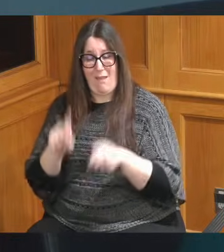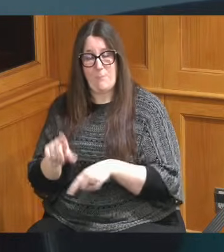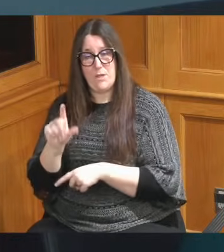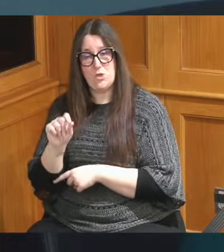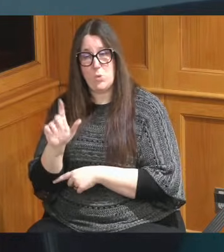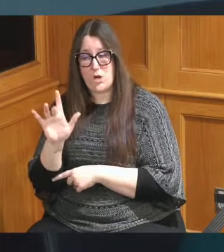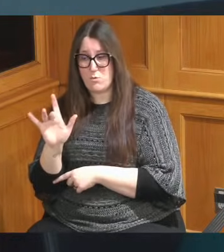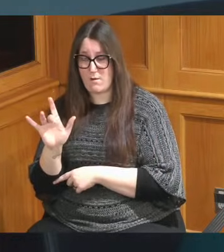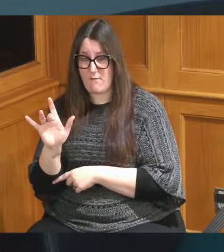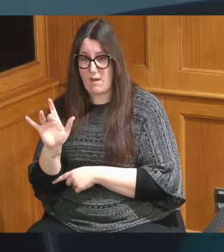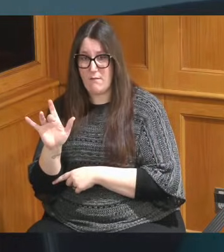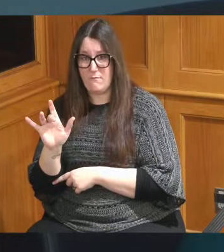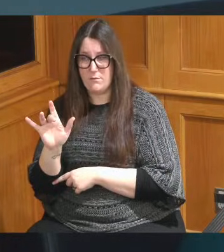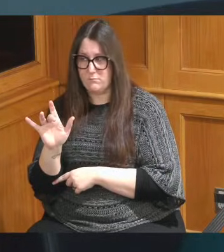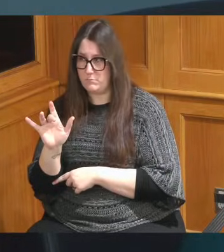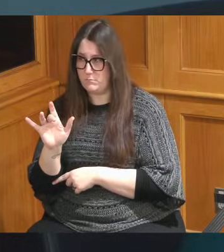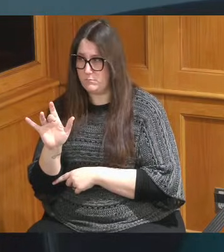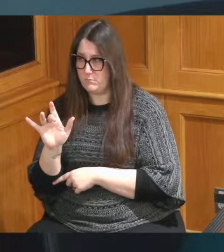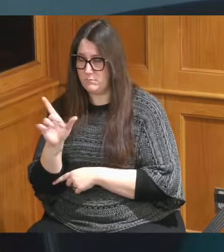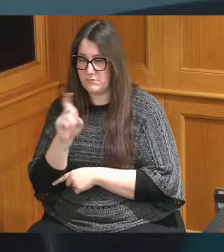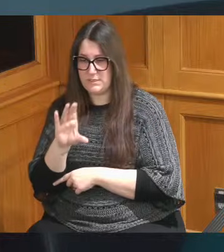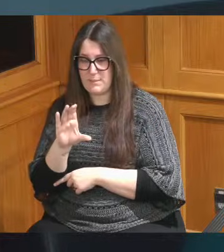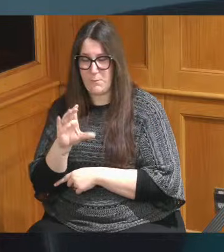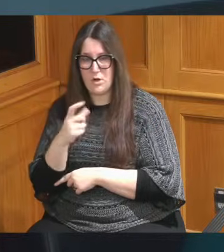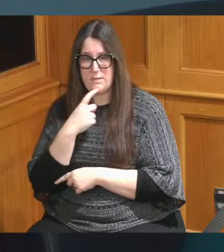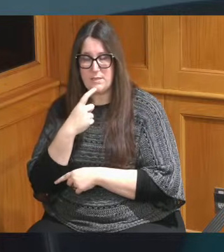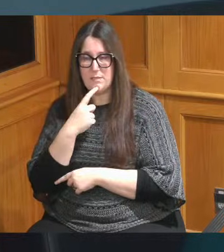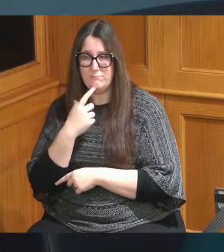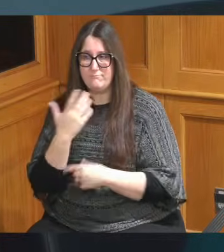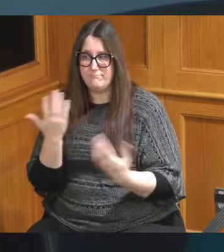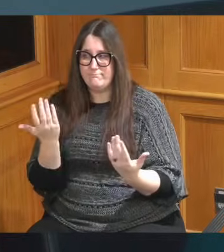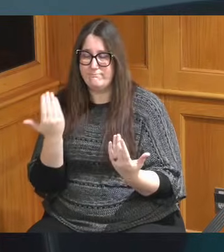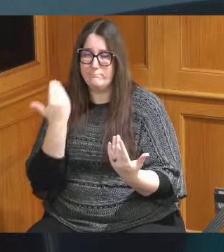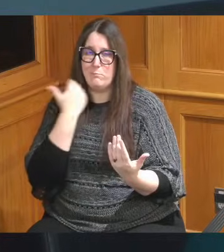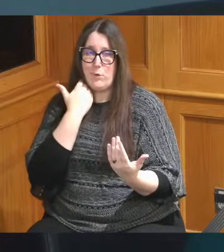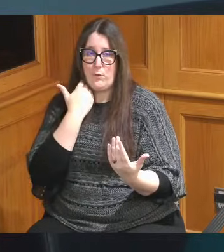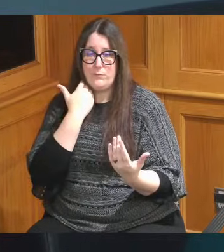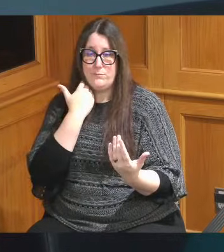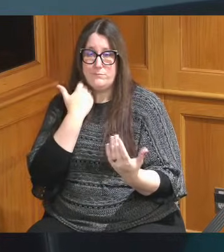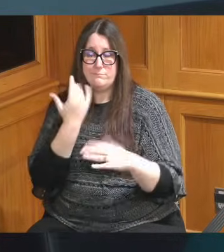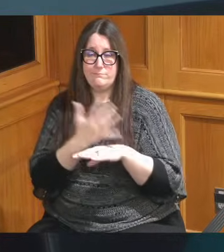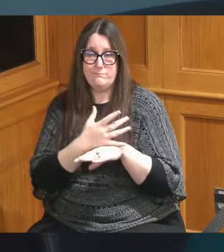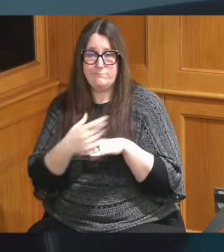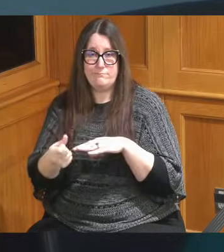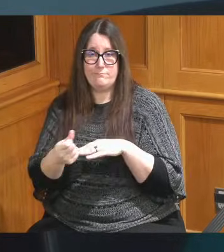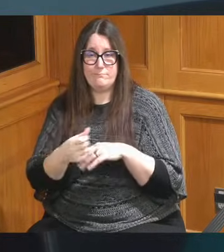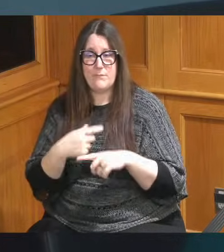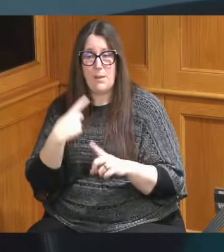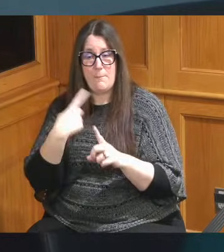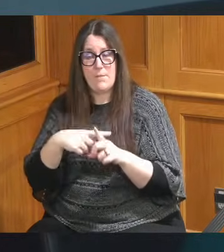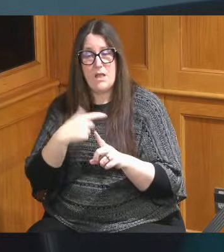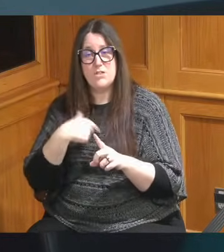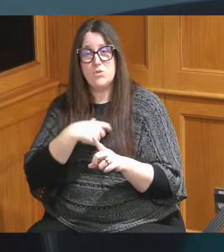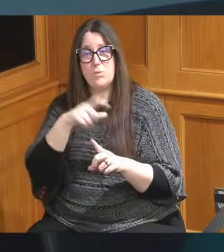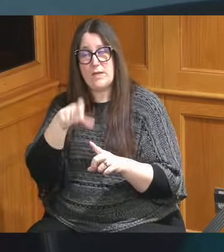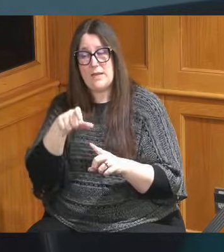in said we're we're broke. We're we done spent a hundred million plus we got to put another almost